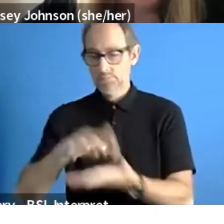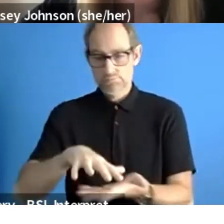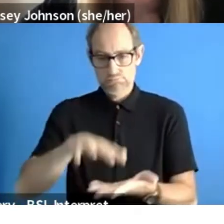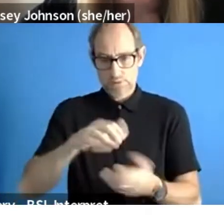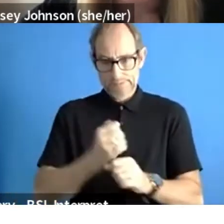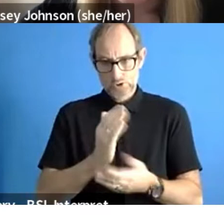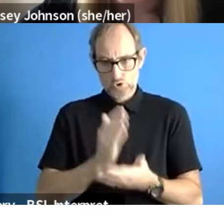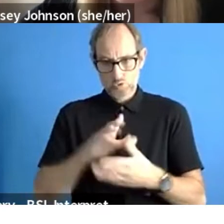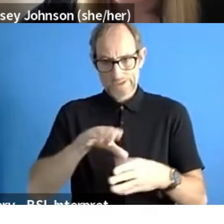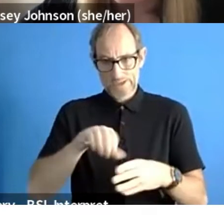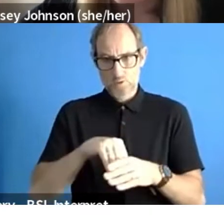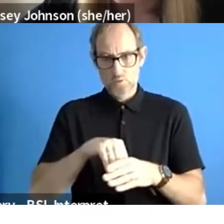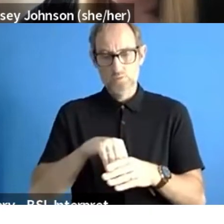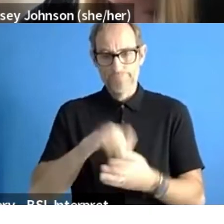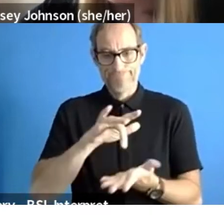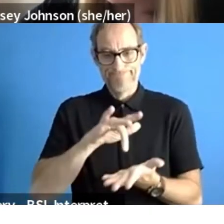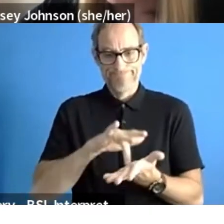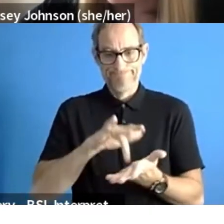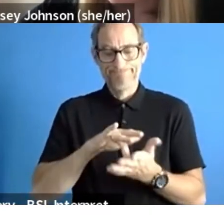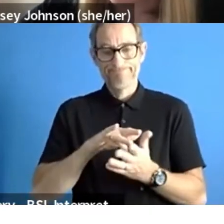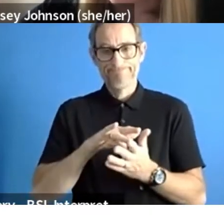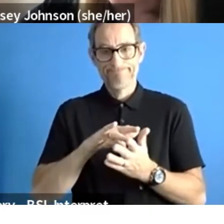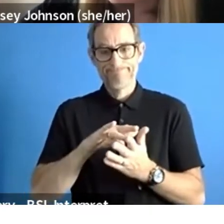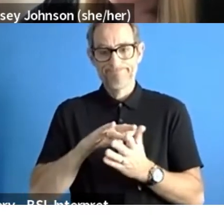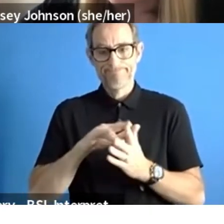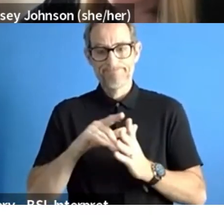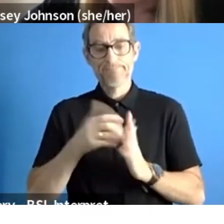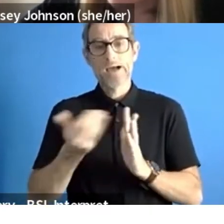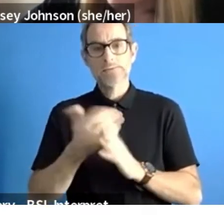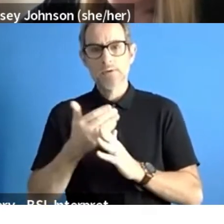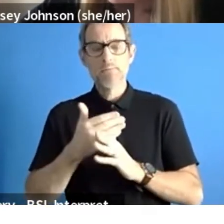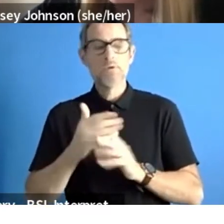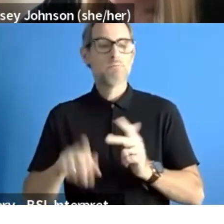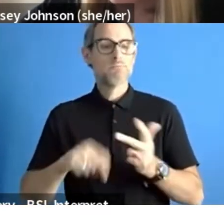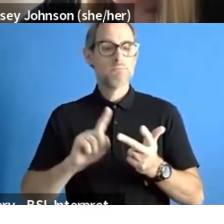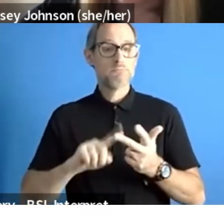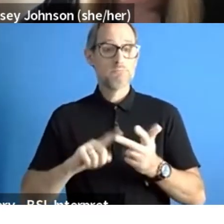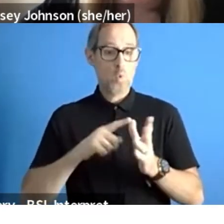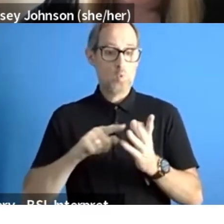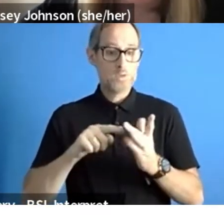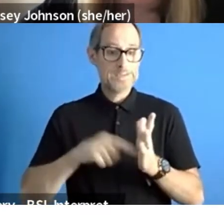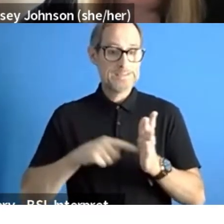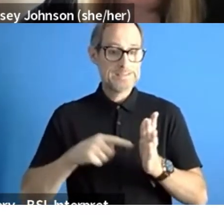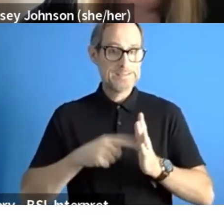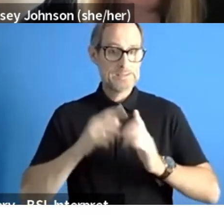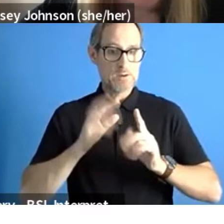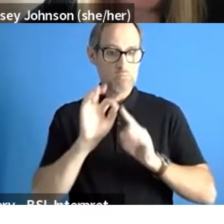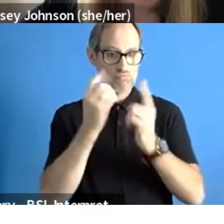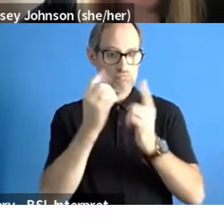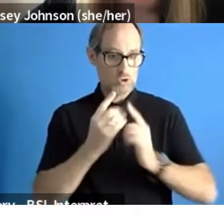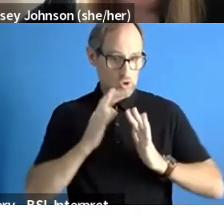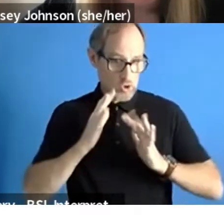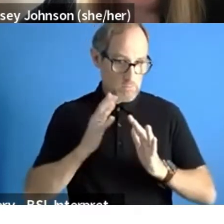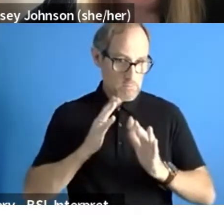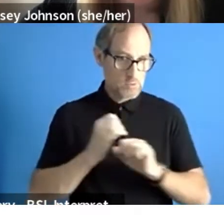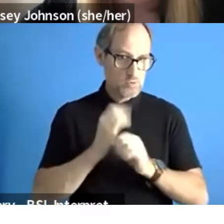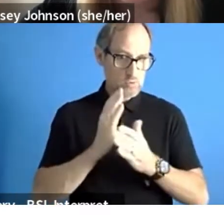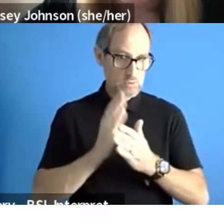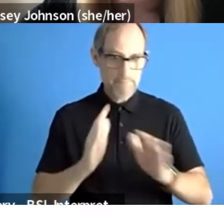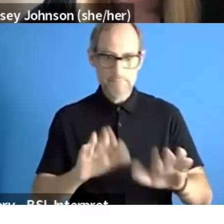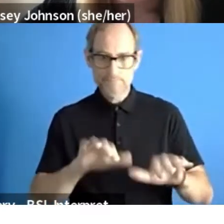would use the usability testing or auditing of the product and we would